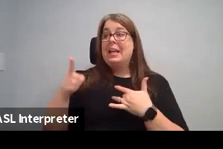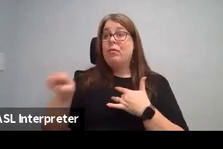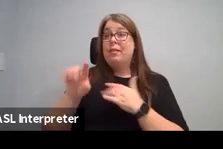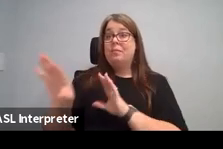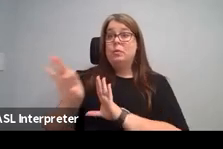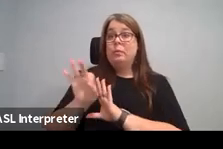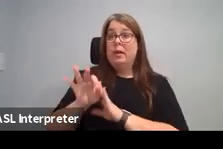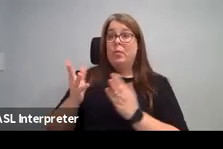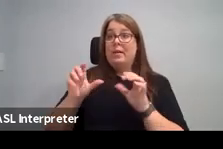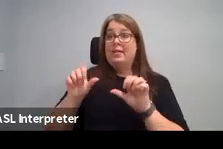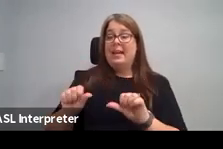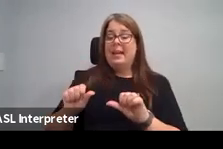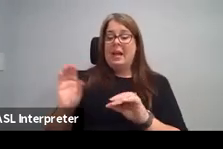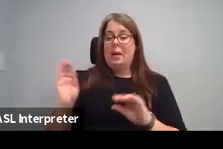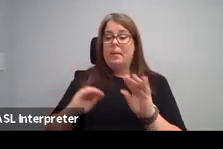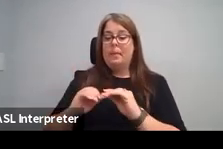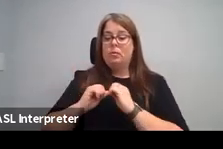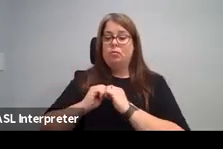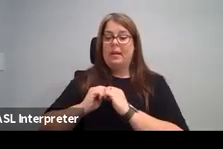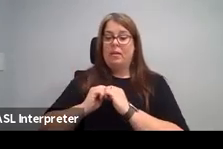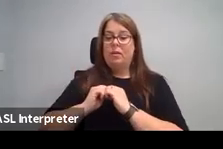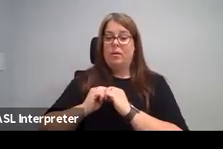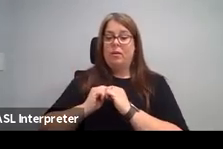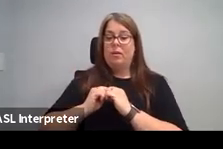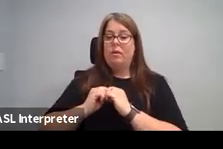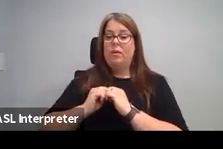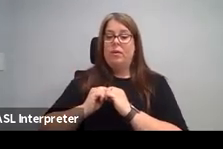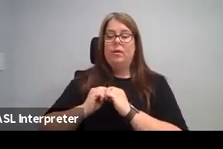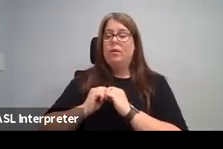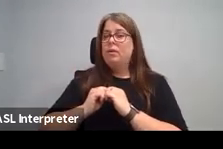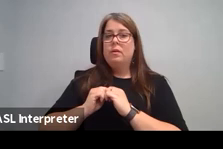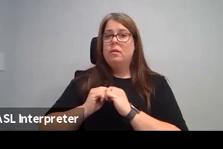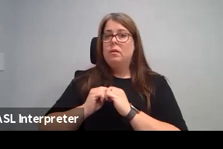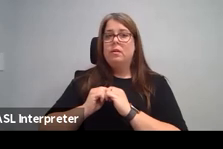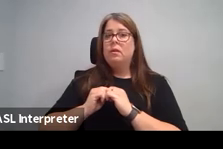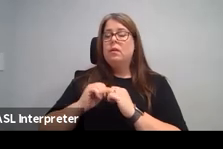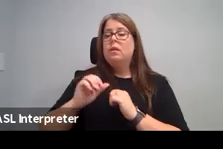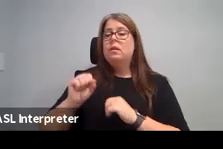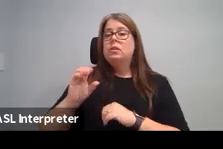Jewyl Alderson Clarke, SDCOE: I came up with this fun idea. And so we'll see. I'm excited. If someone will pick up, pick it up and send me what they're doing.